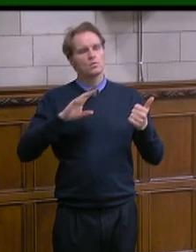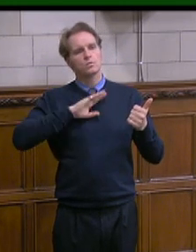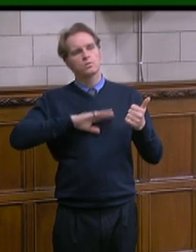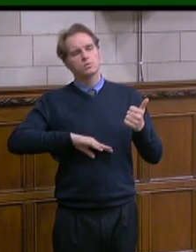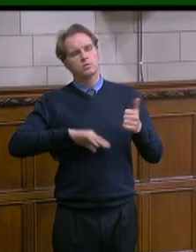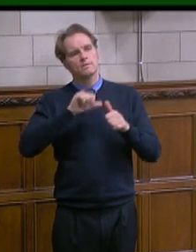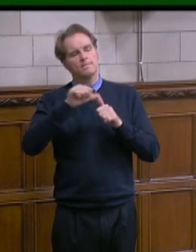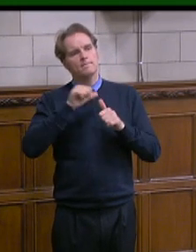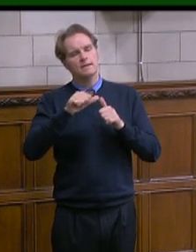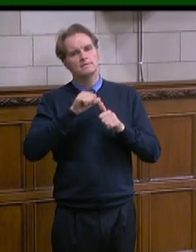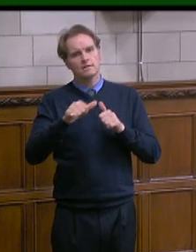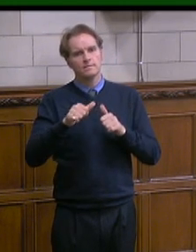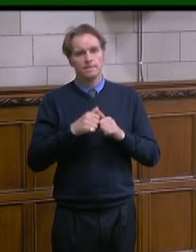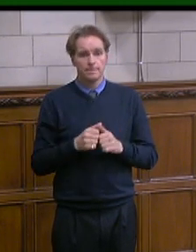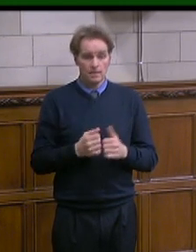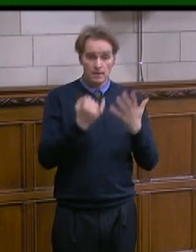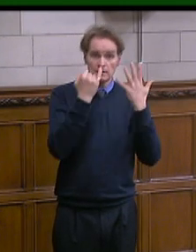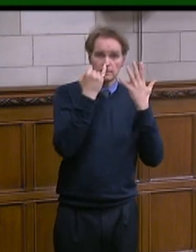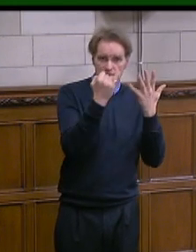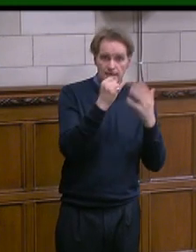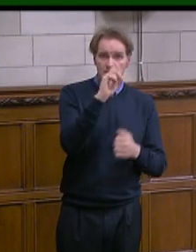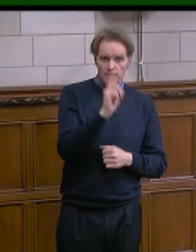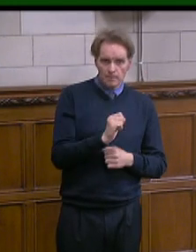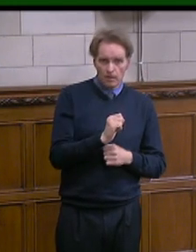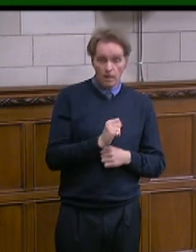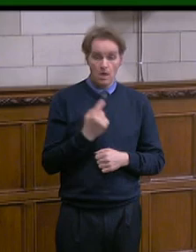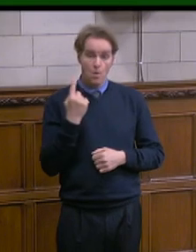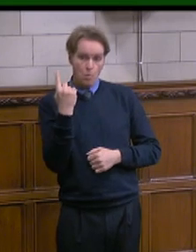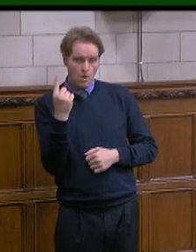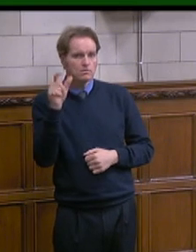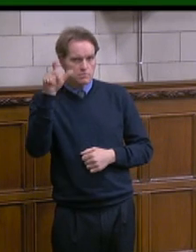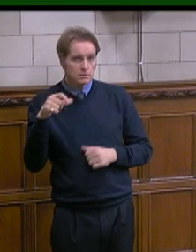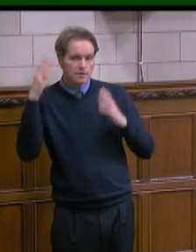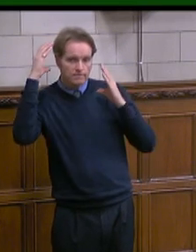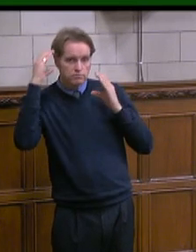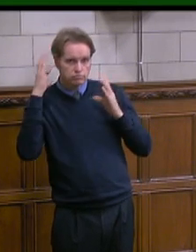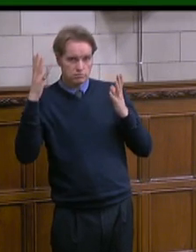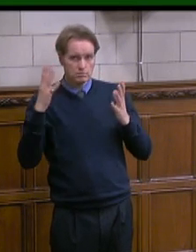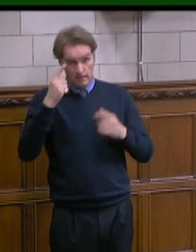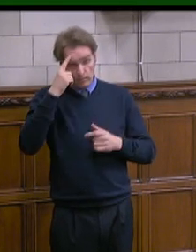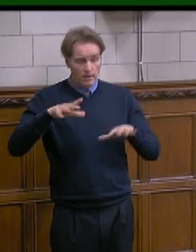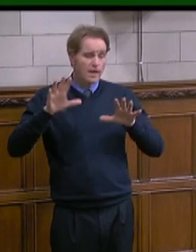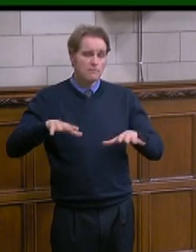Approximately one in six people suffers from a hearing loss. That is a lot of people in our country.